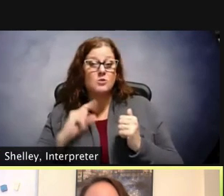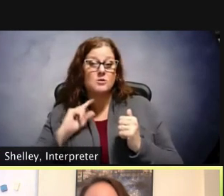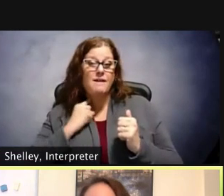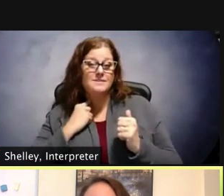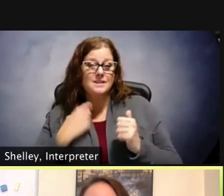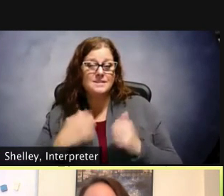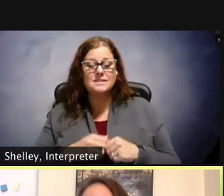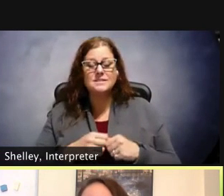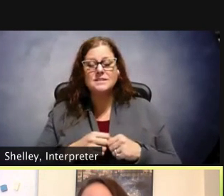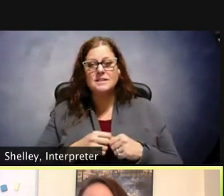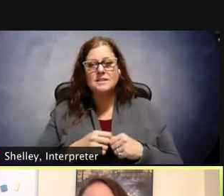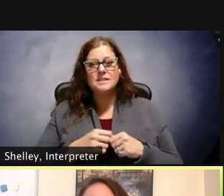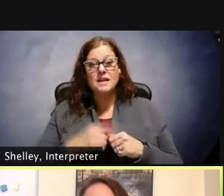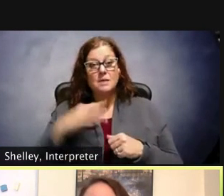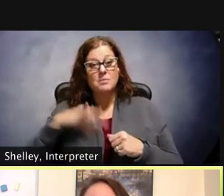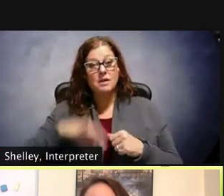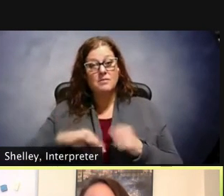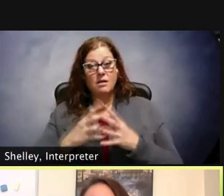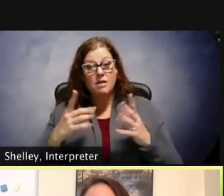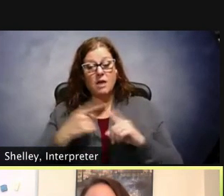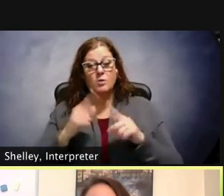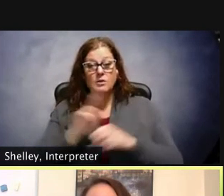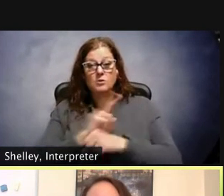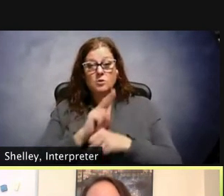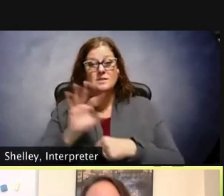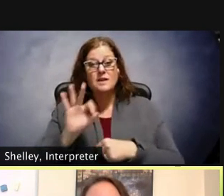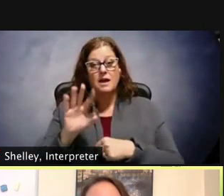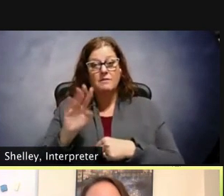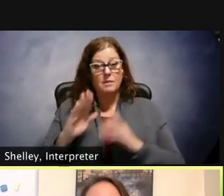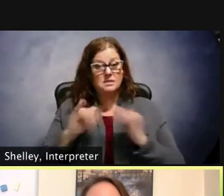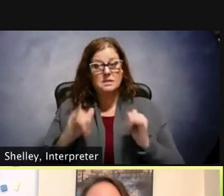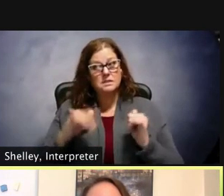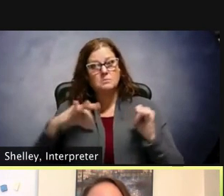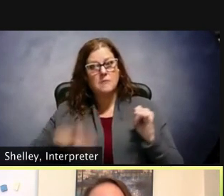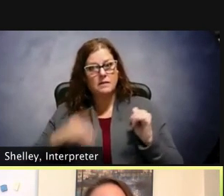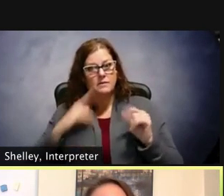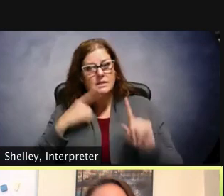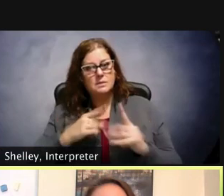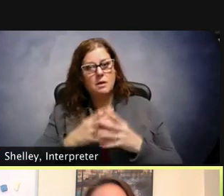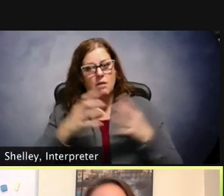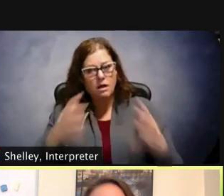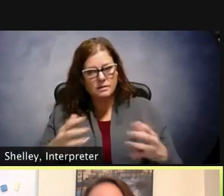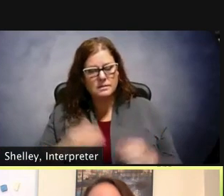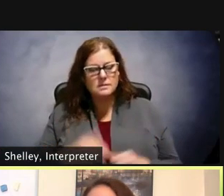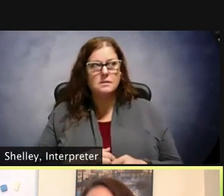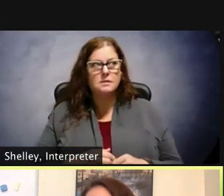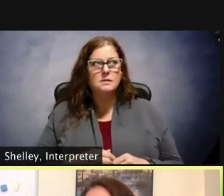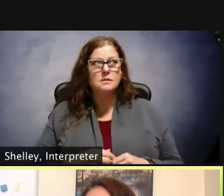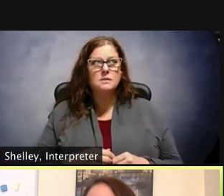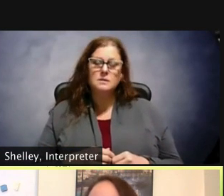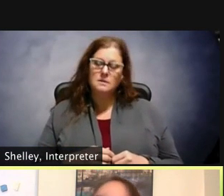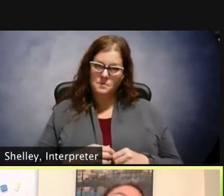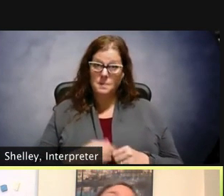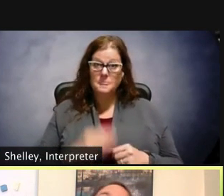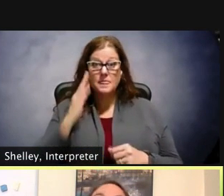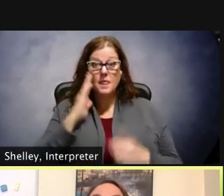does benefit greatly with using the FM system. He does know what his accommodations are. He actually